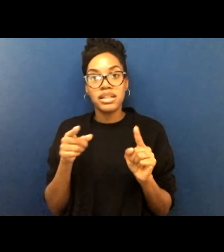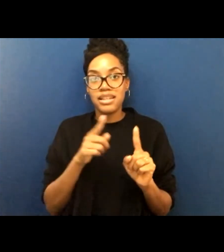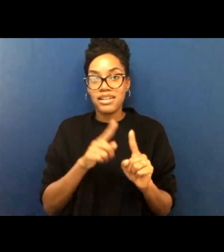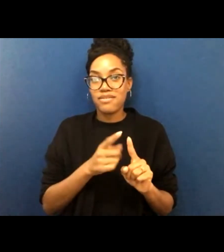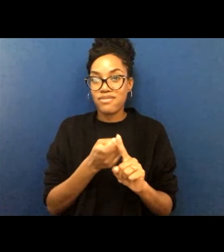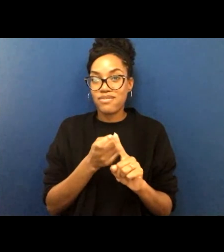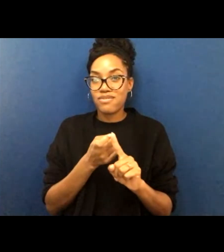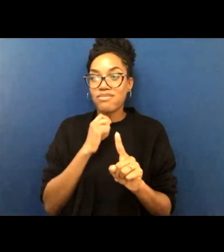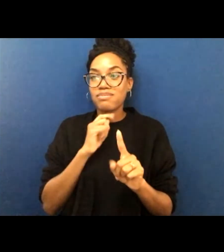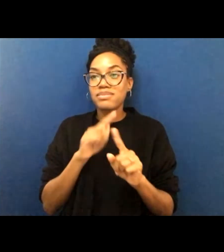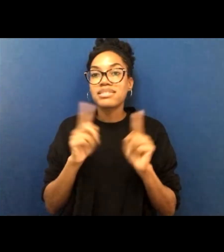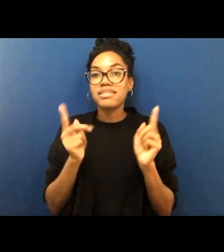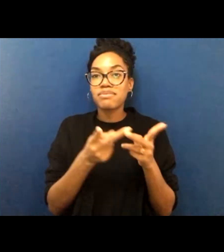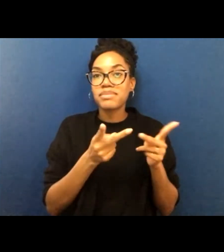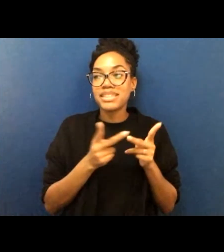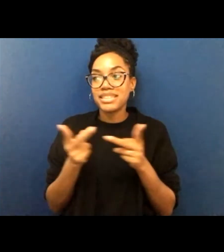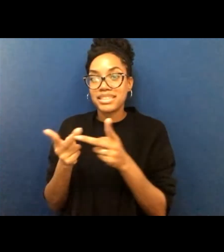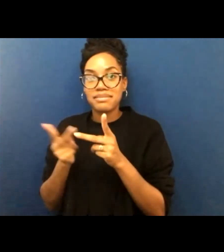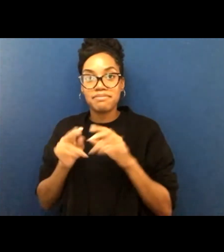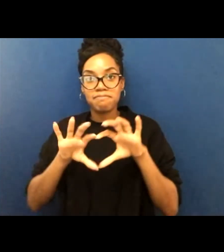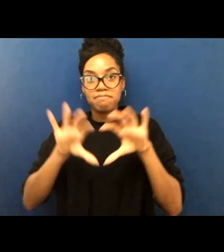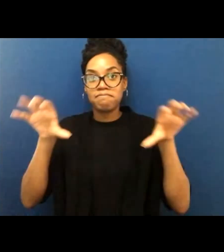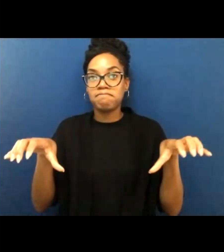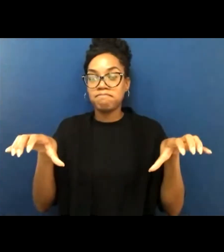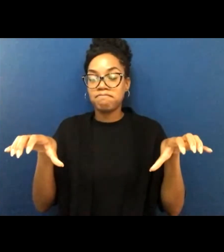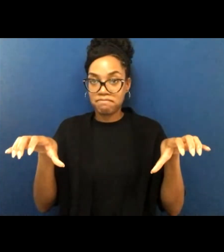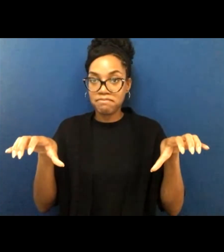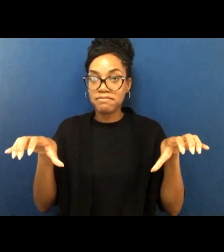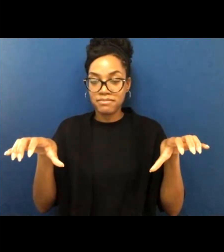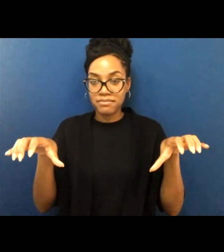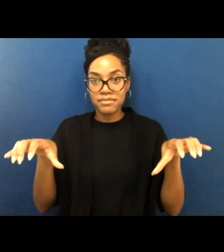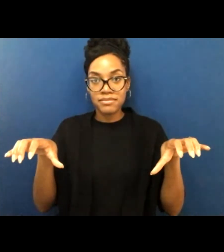populations and live in different habitats. So their growth rates differ,